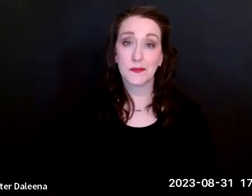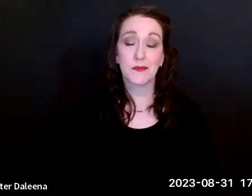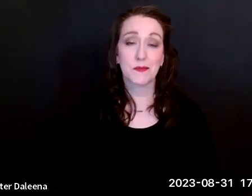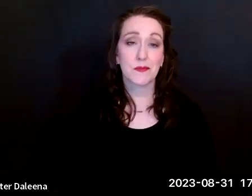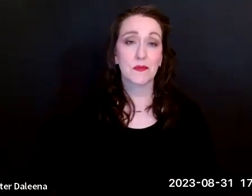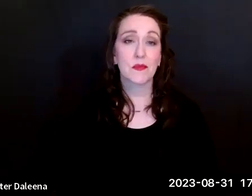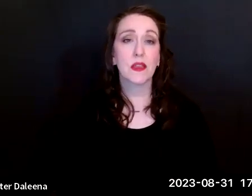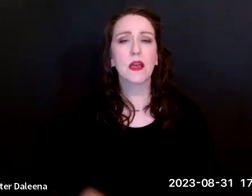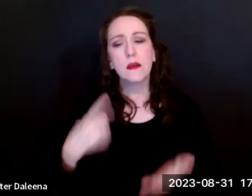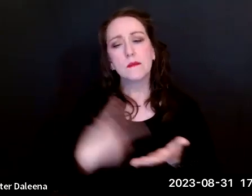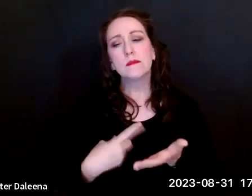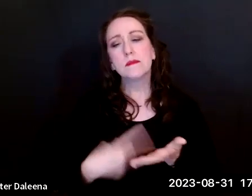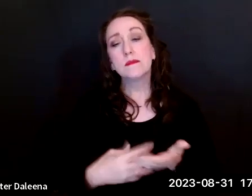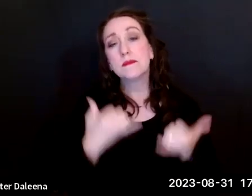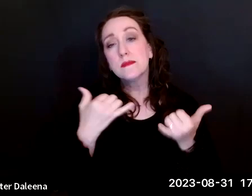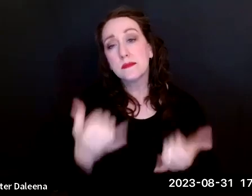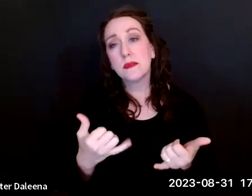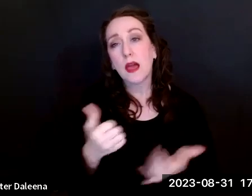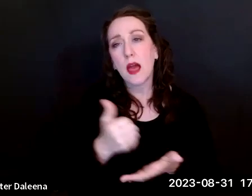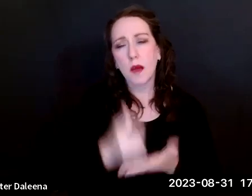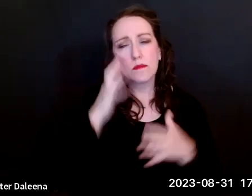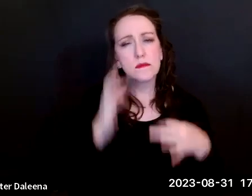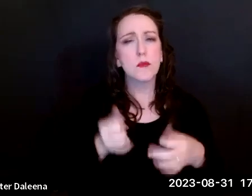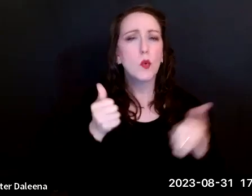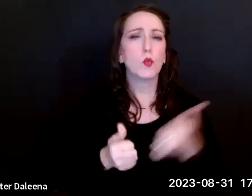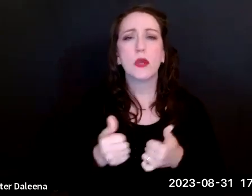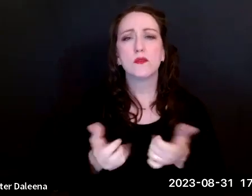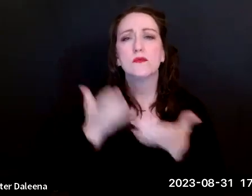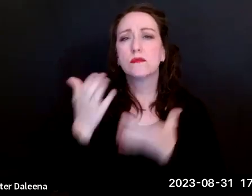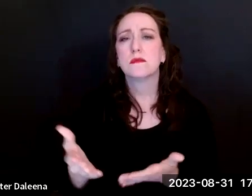our discussion today will help us determine which recommendations may have the greatest